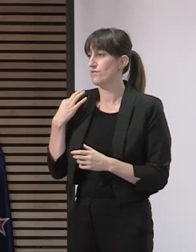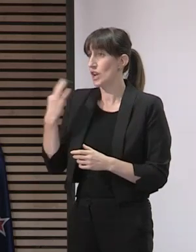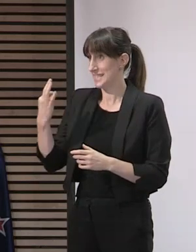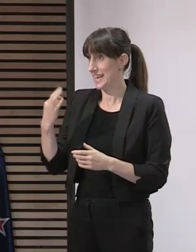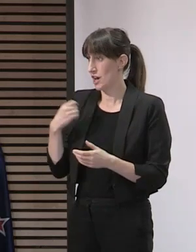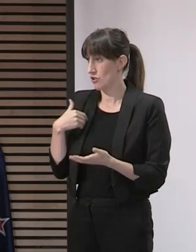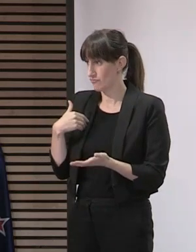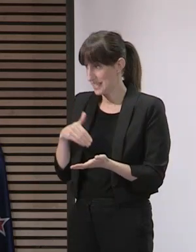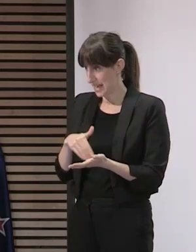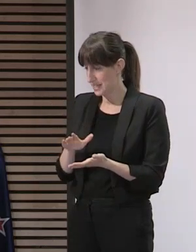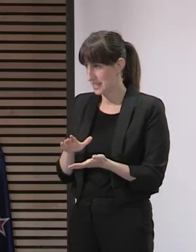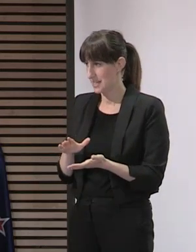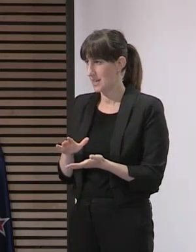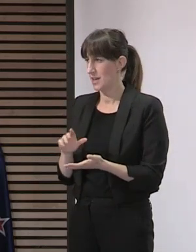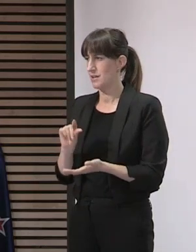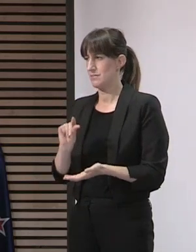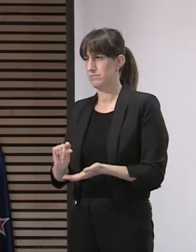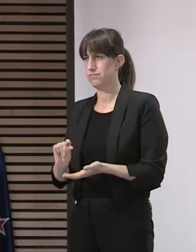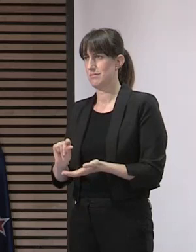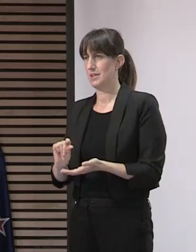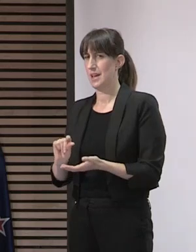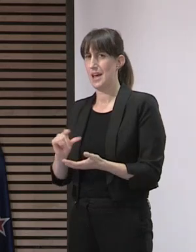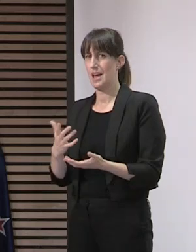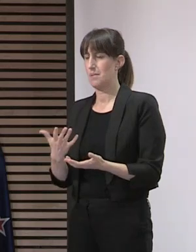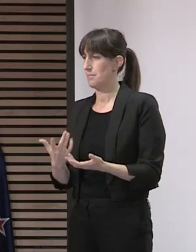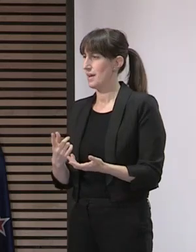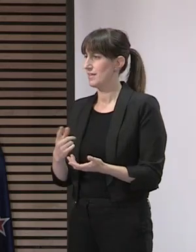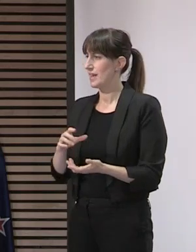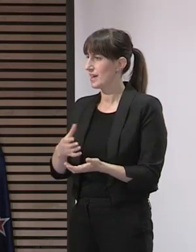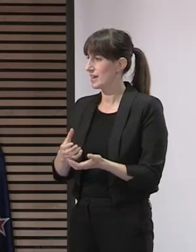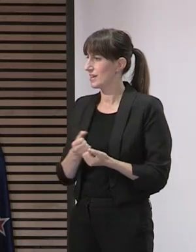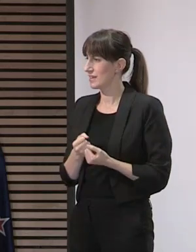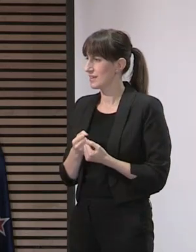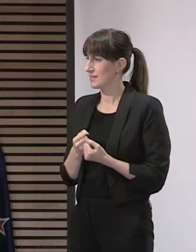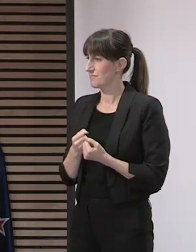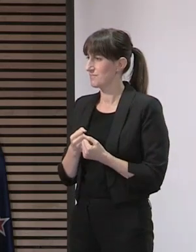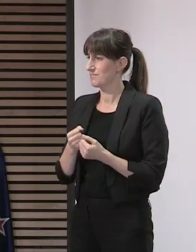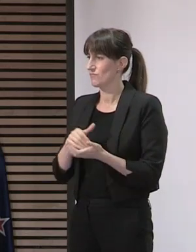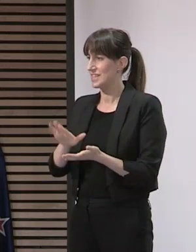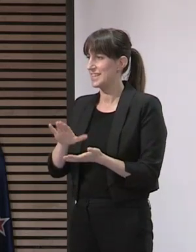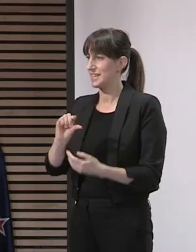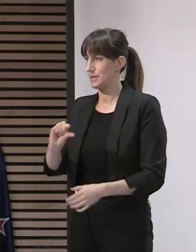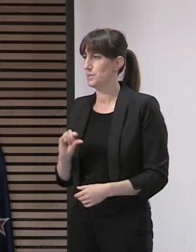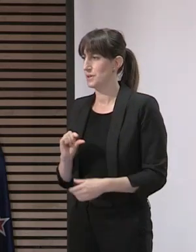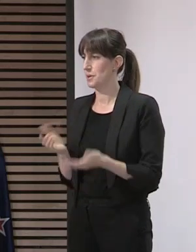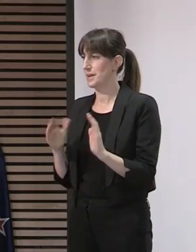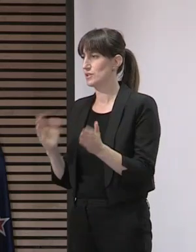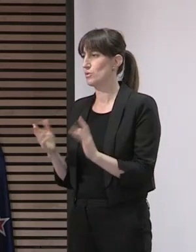Equally, if we'd mothad that, you would ask whether it would be fair for someone to receive a